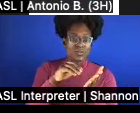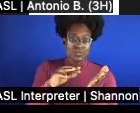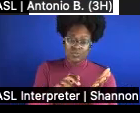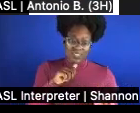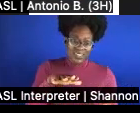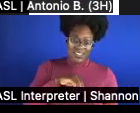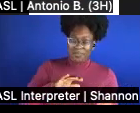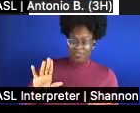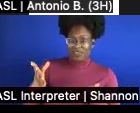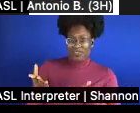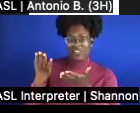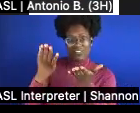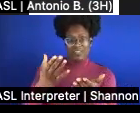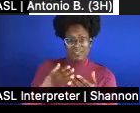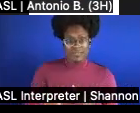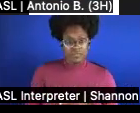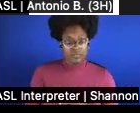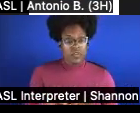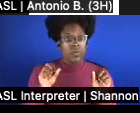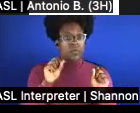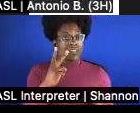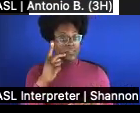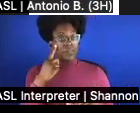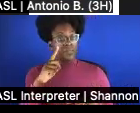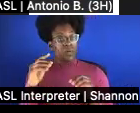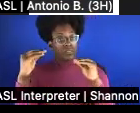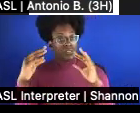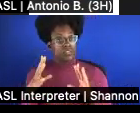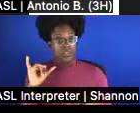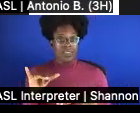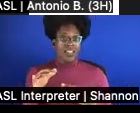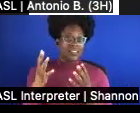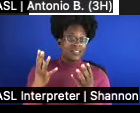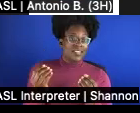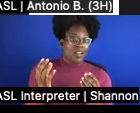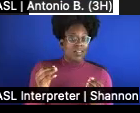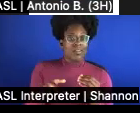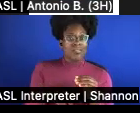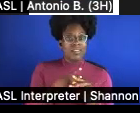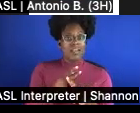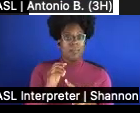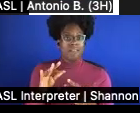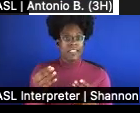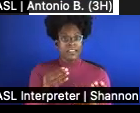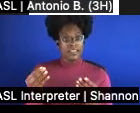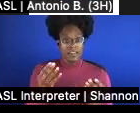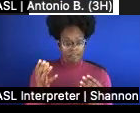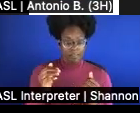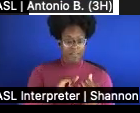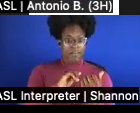comments, though. For teachers, those subtle sorts of facilitative moves, they took a backseat to the